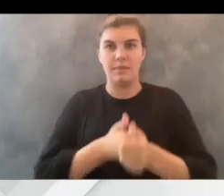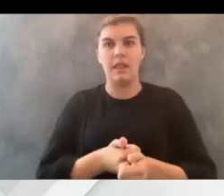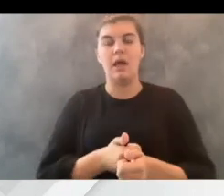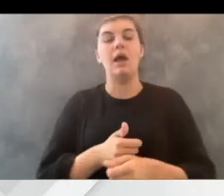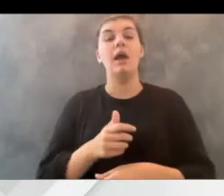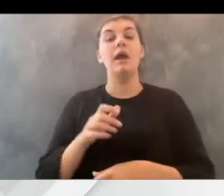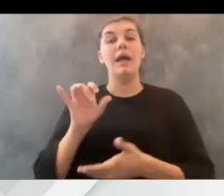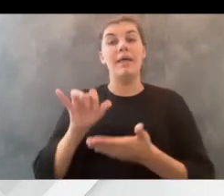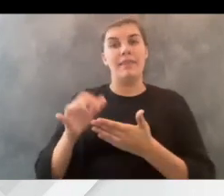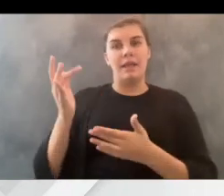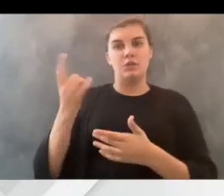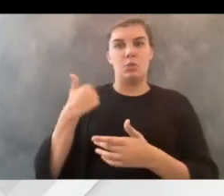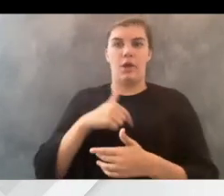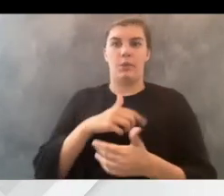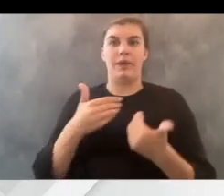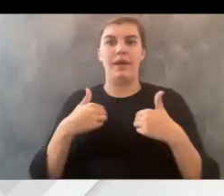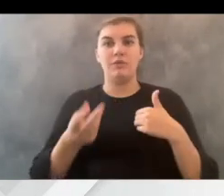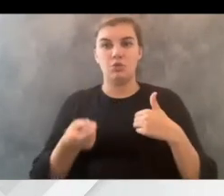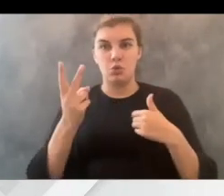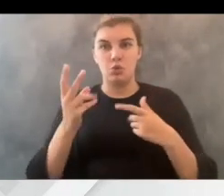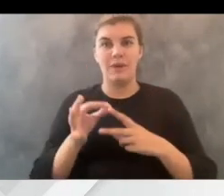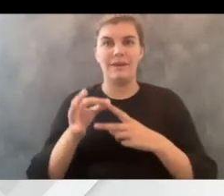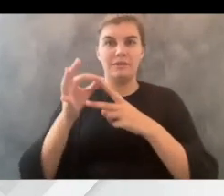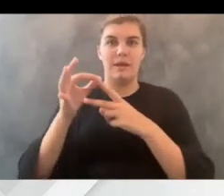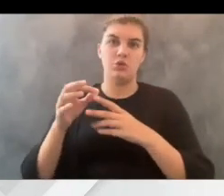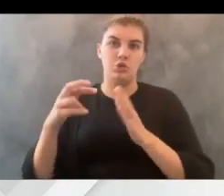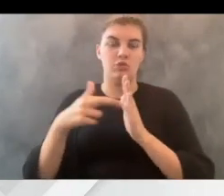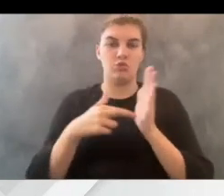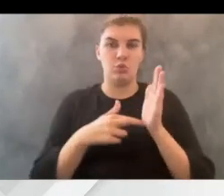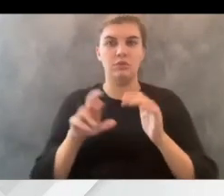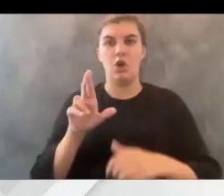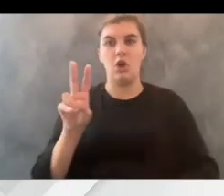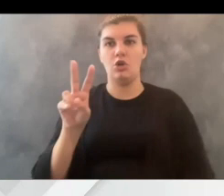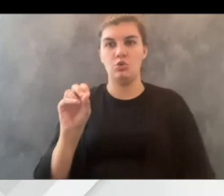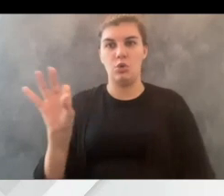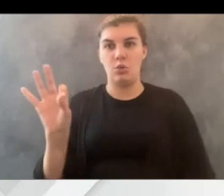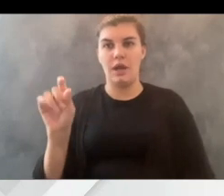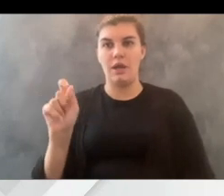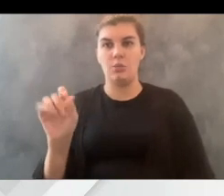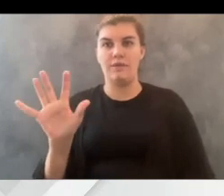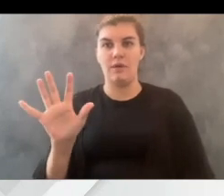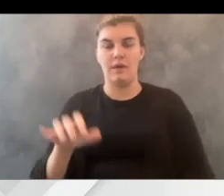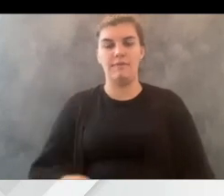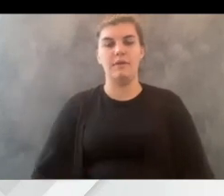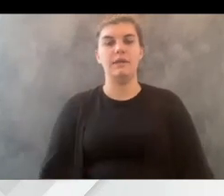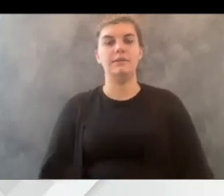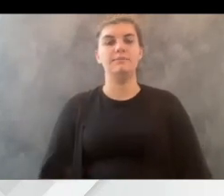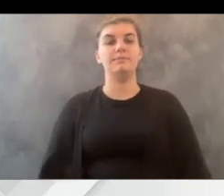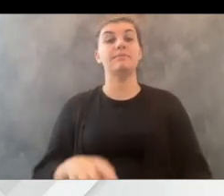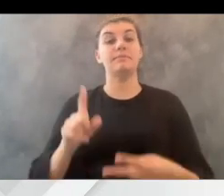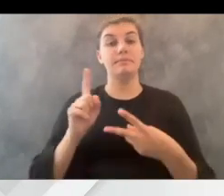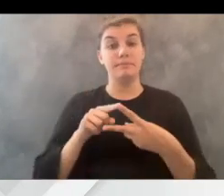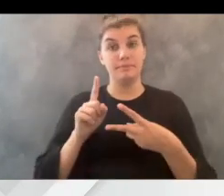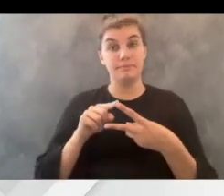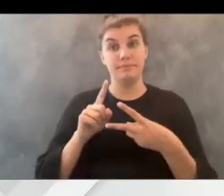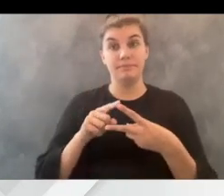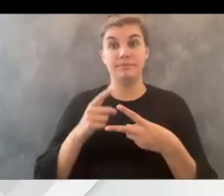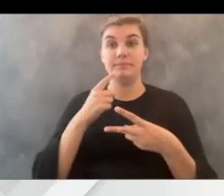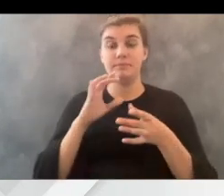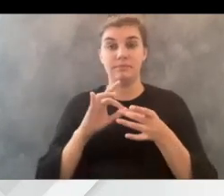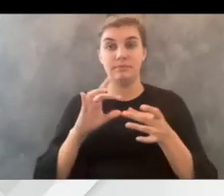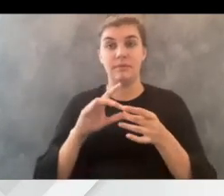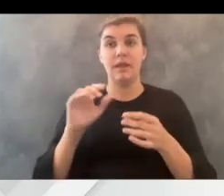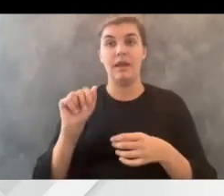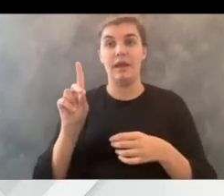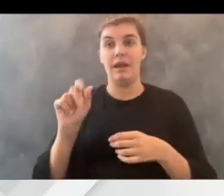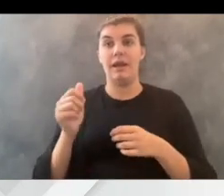that's why we have two exceptions at provision R209.5. One addresses ADA covered buildings and